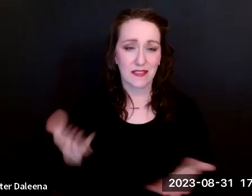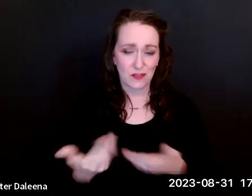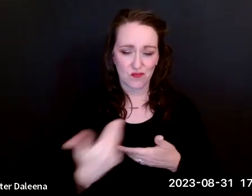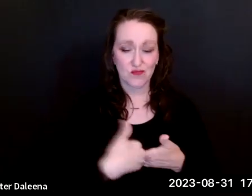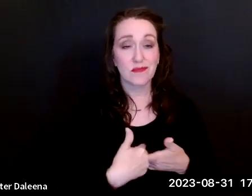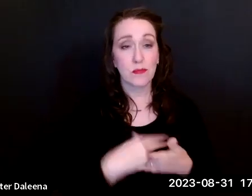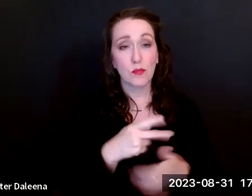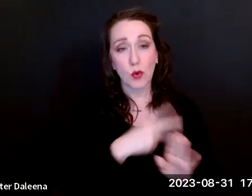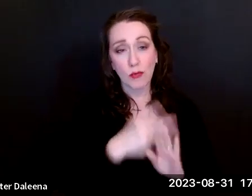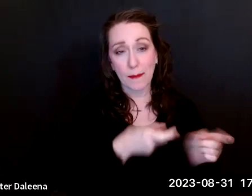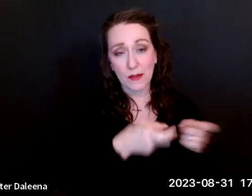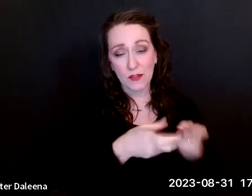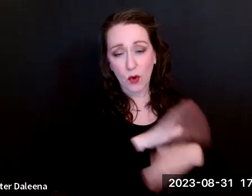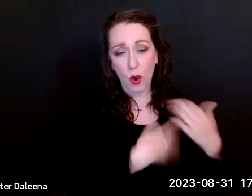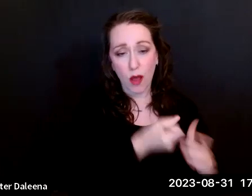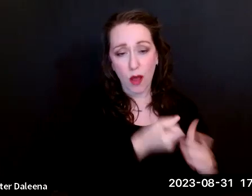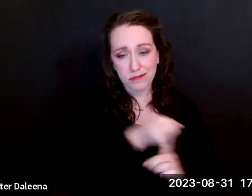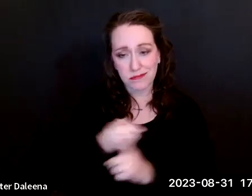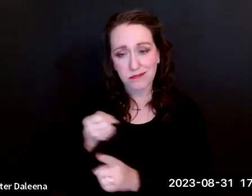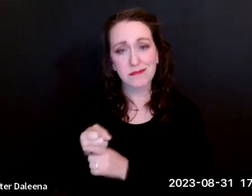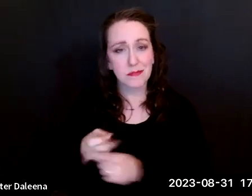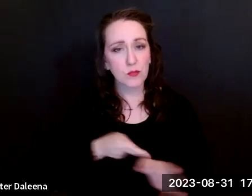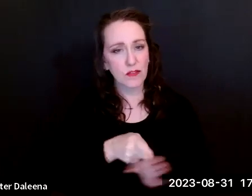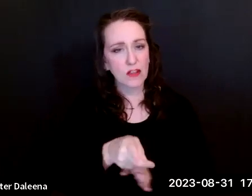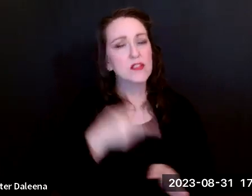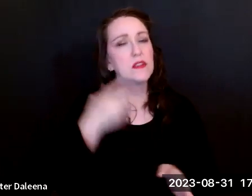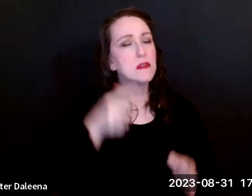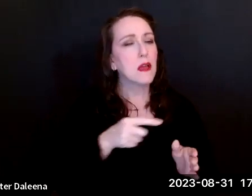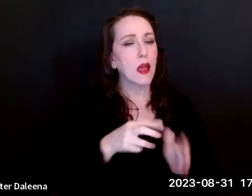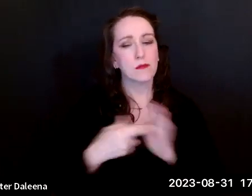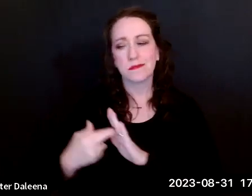managers for all impacted professions and representatives from customer service but